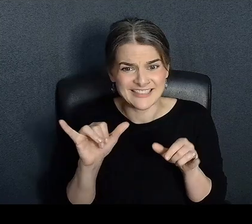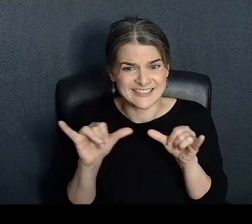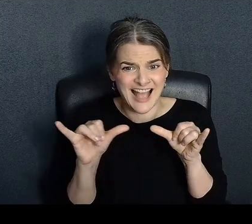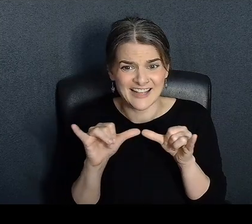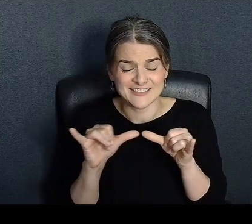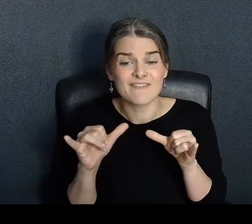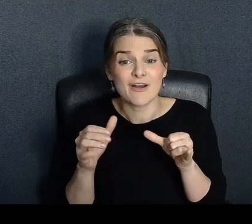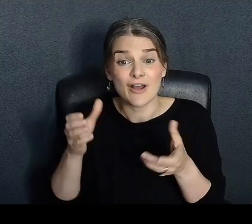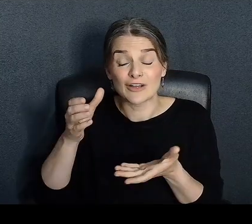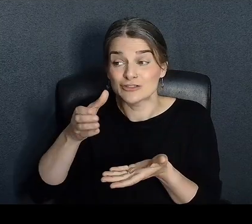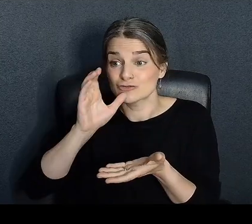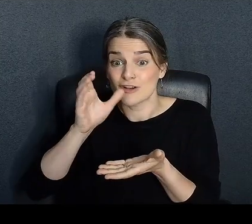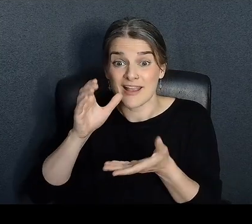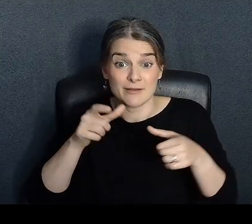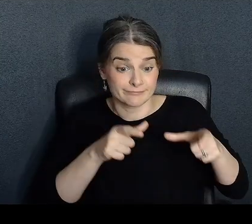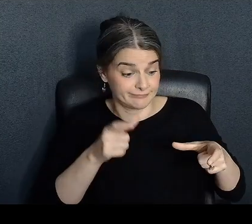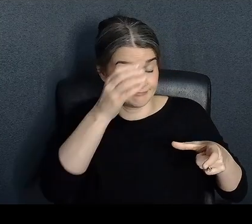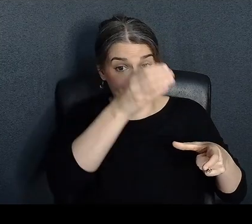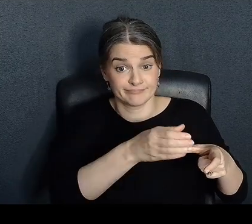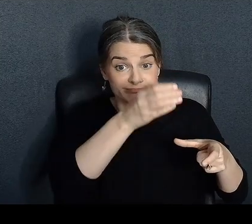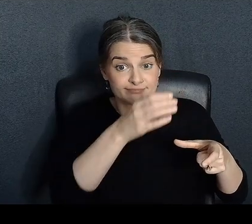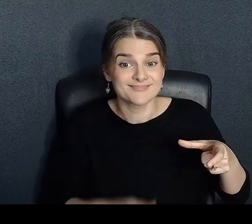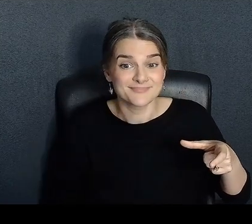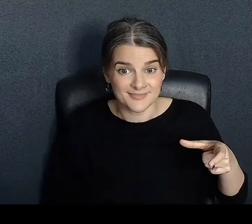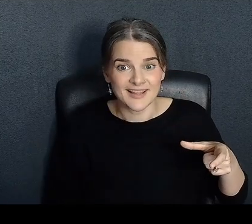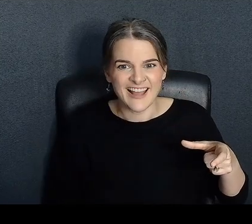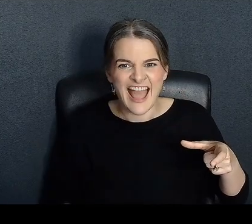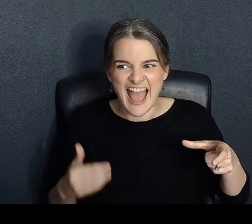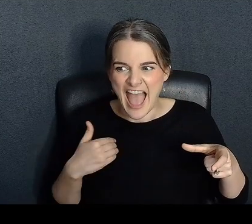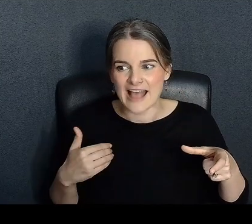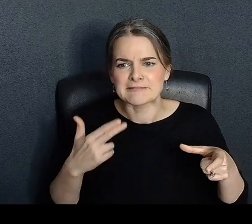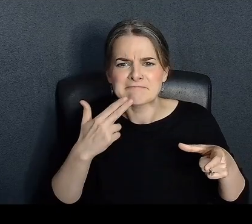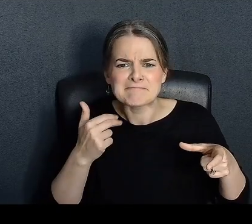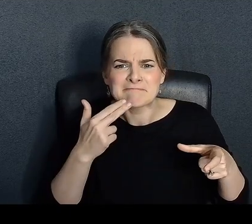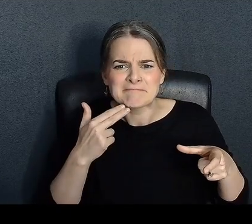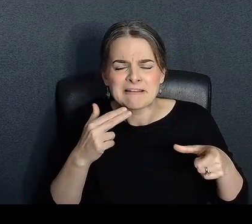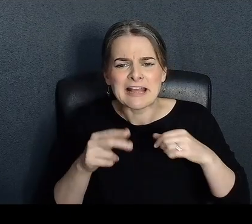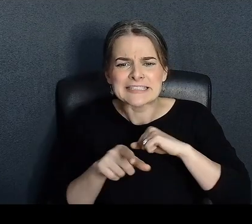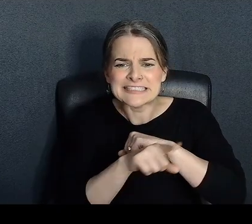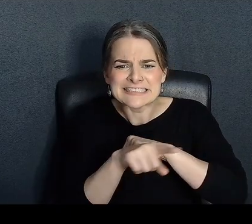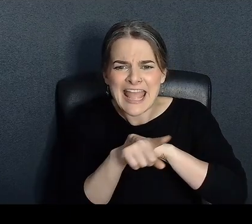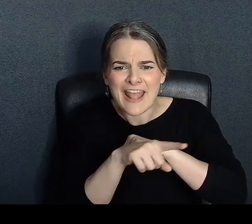It has a snooze tail. So if you want to snooze the alarm, you pull the tail